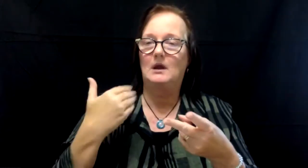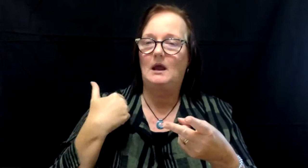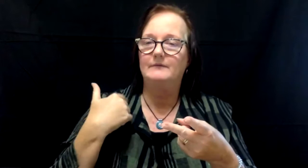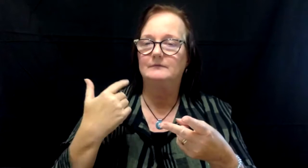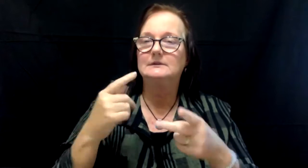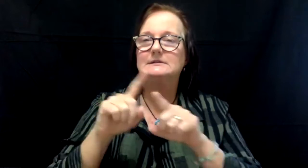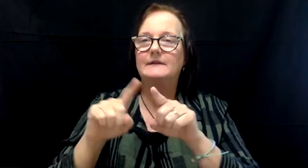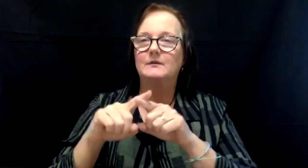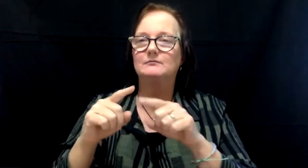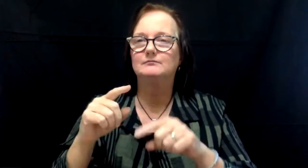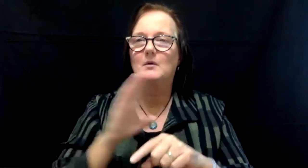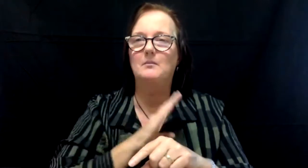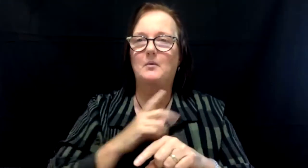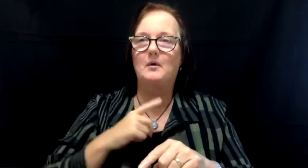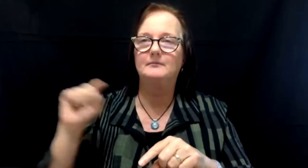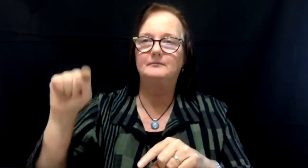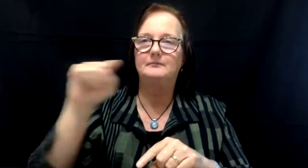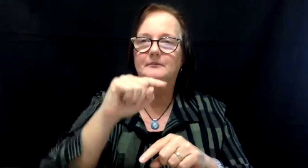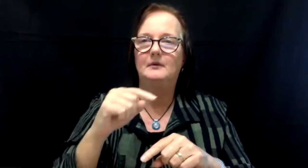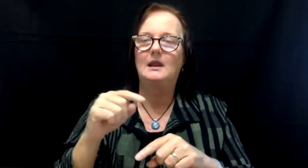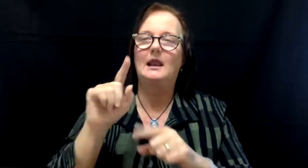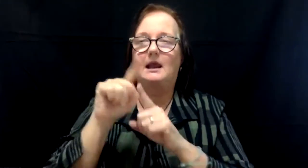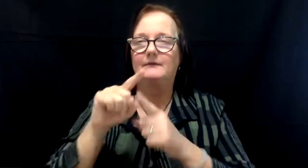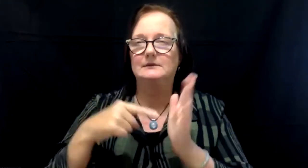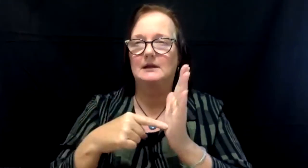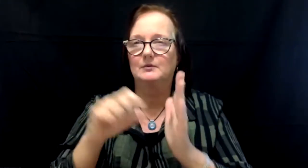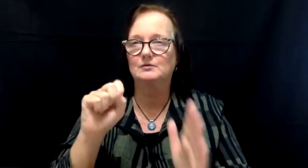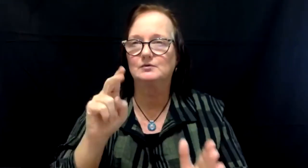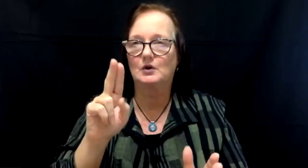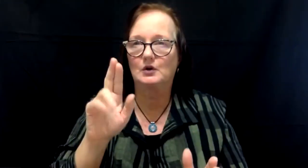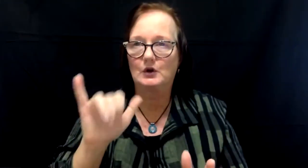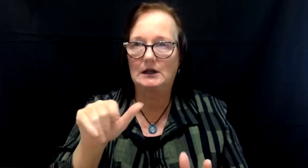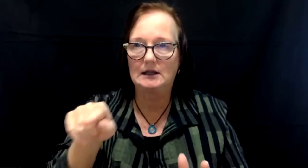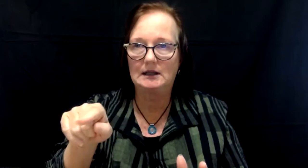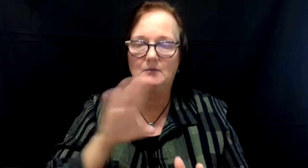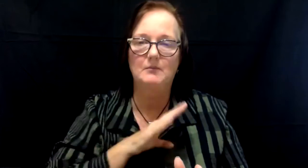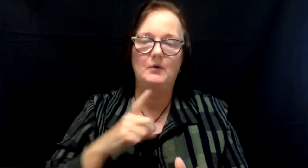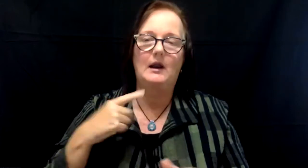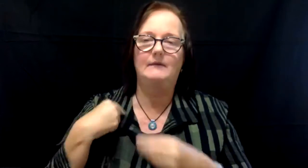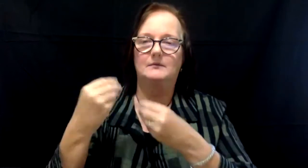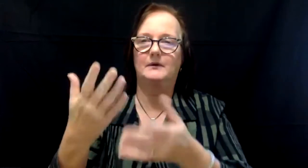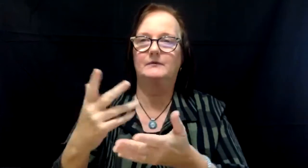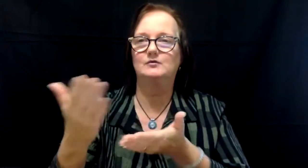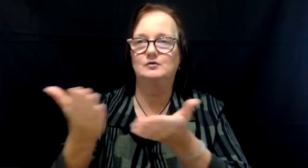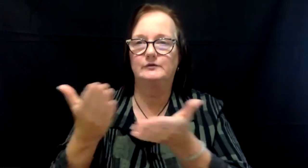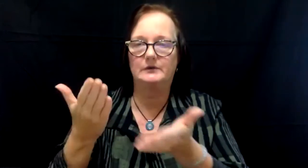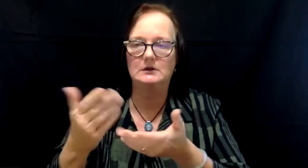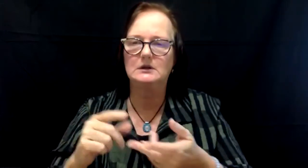There's also various school boards like Surrey that provide services.